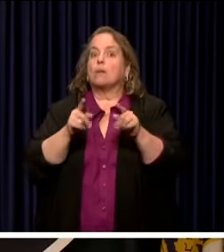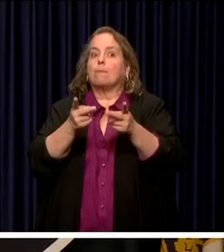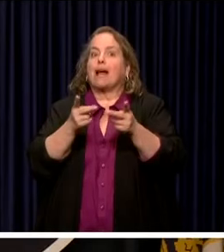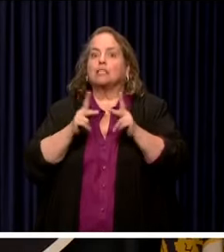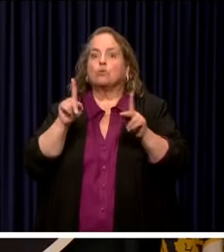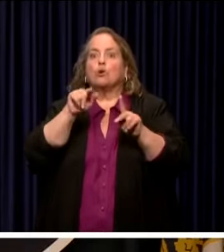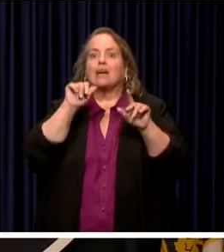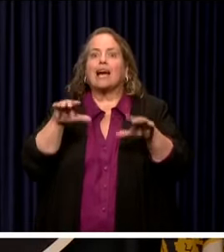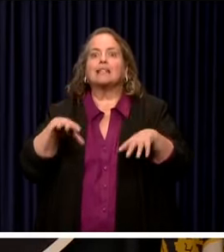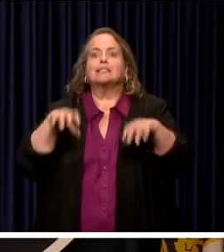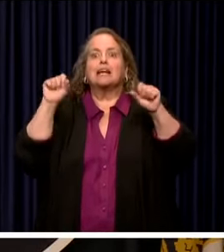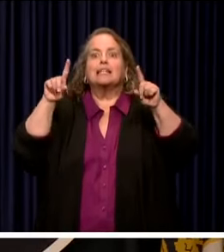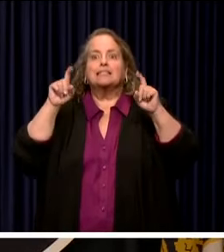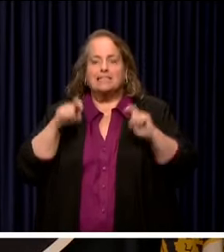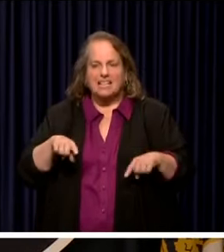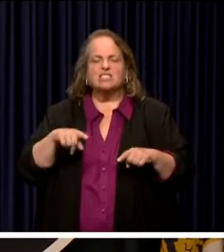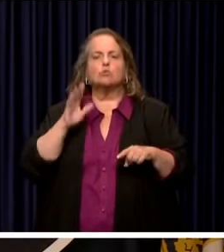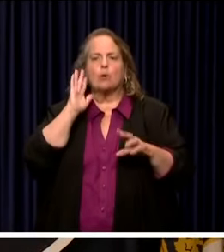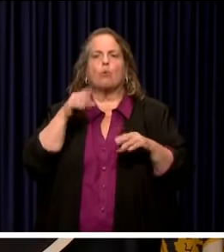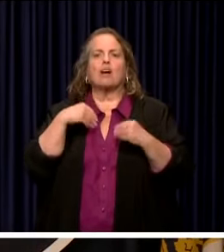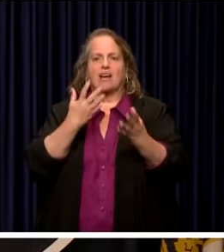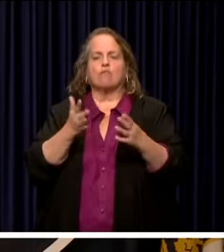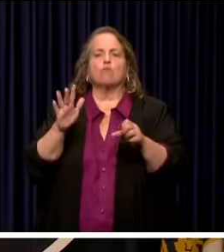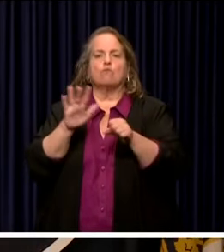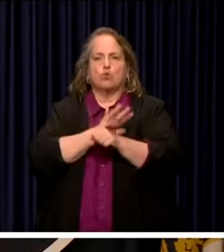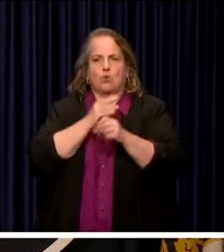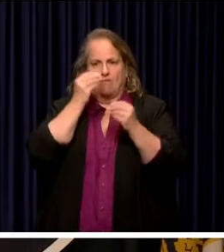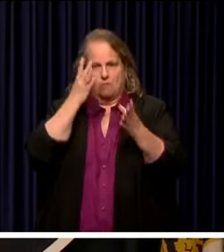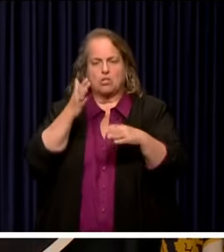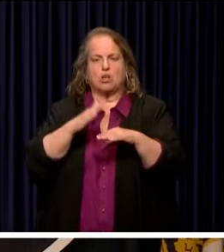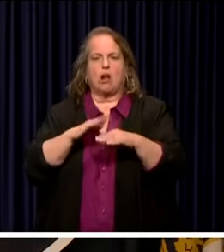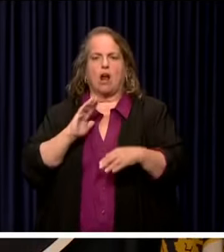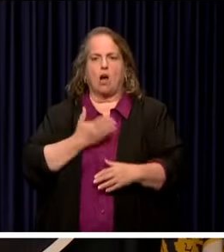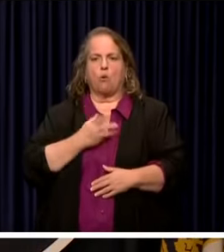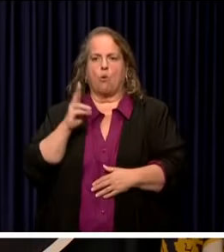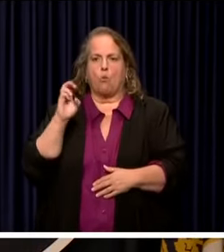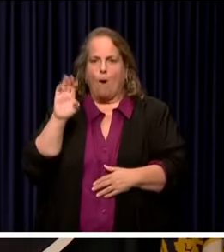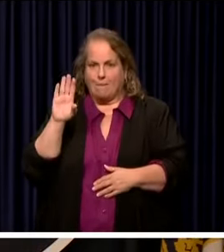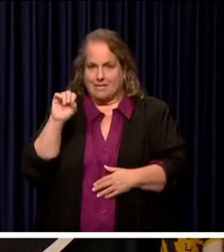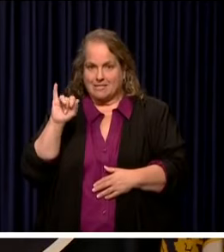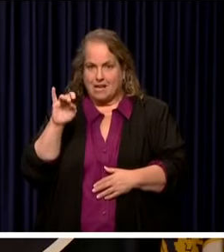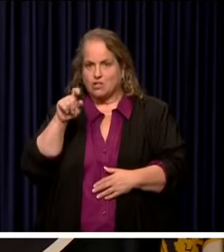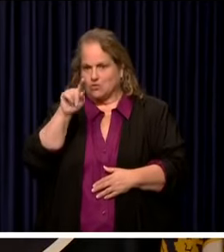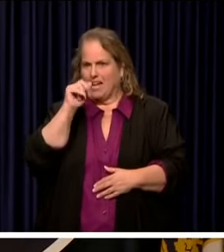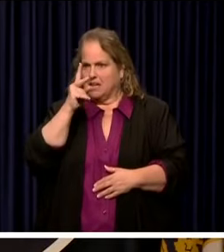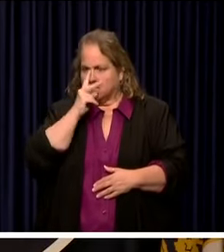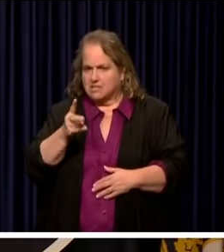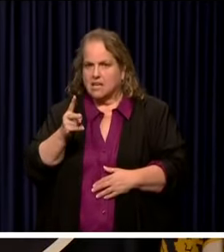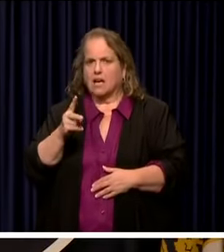AND TOMORROW THERE'S GOING TO BE A NUMBER OF ADDITIONAL ANNOUNCEMENTS THAT ARE GOING TO